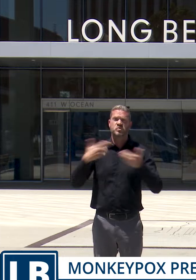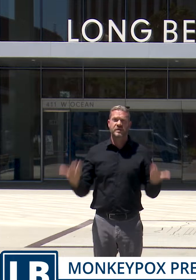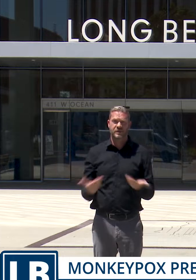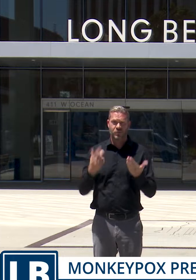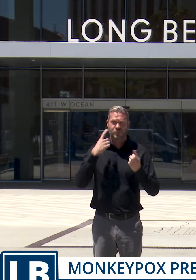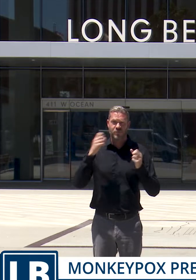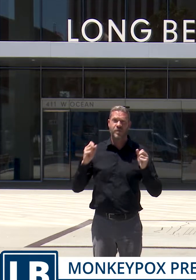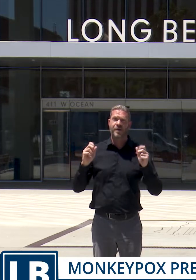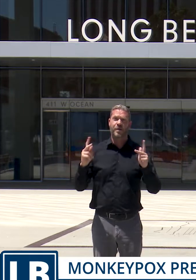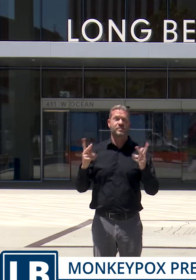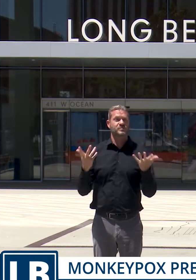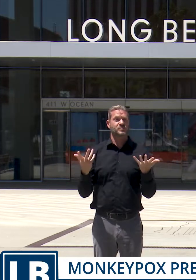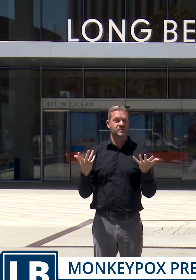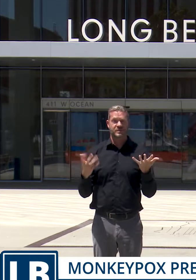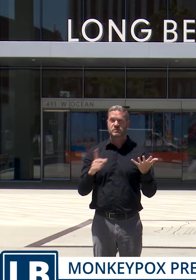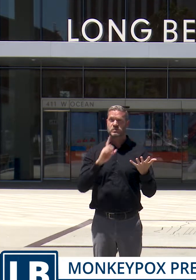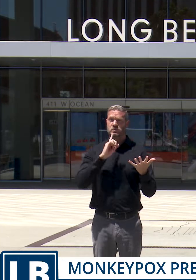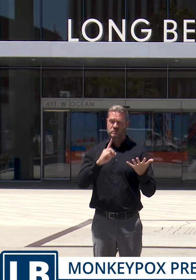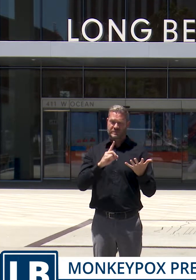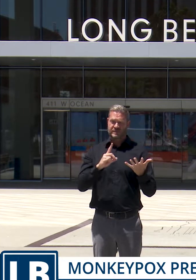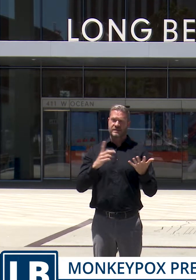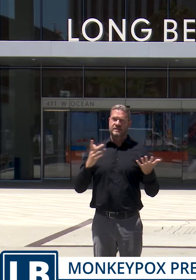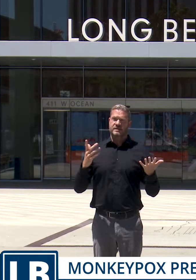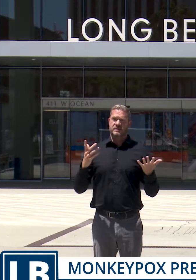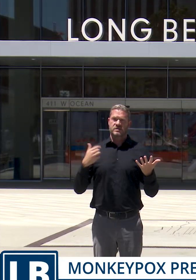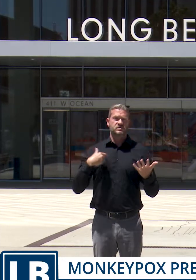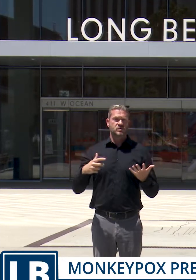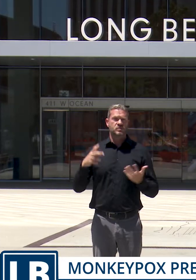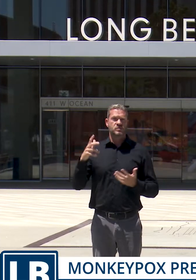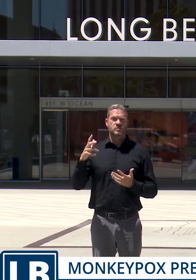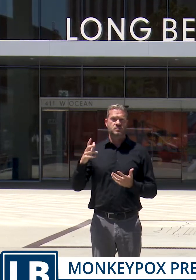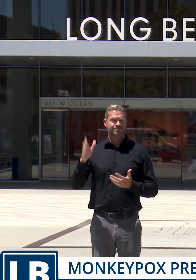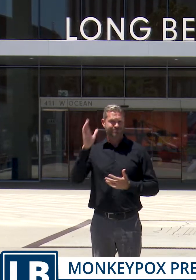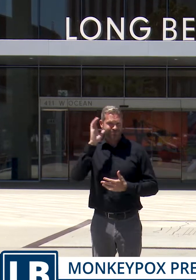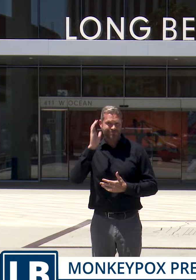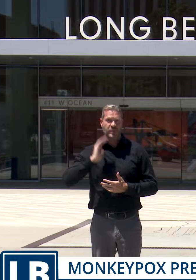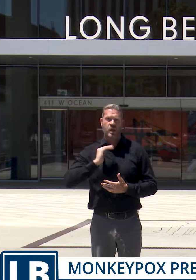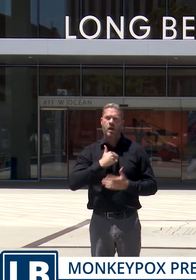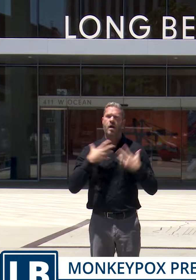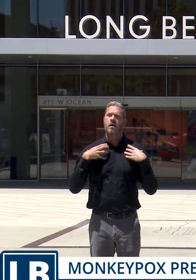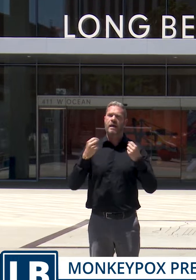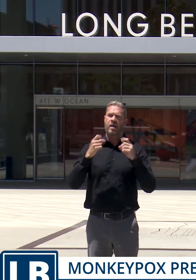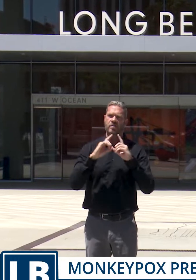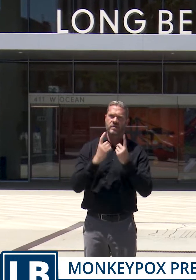uh really opportunity here mostly from our health department our uh our director of public health